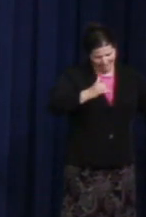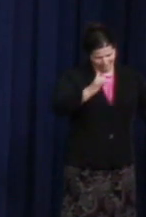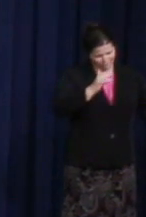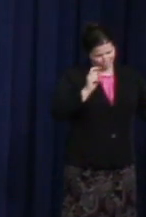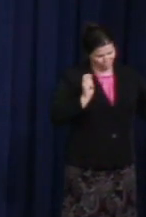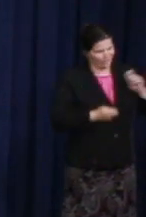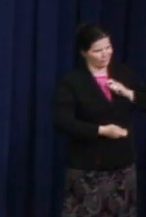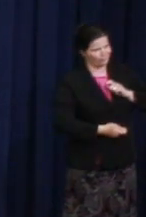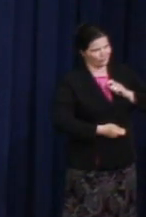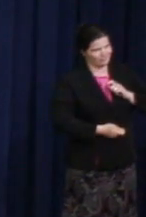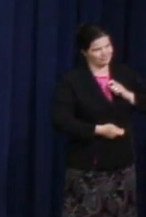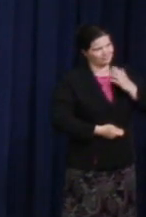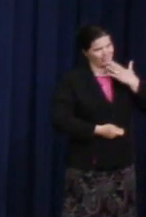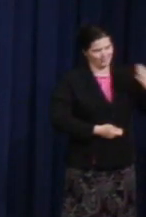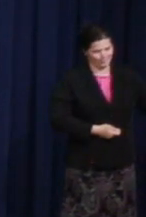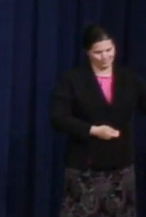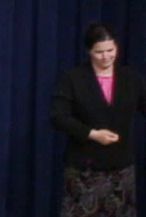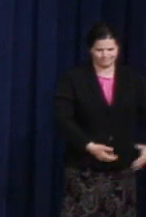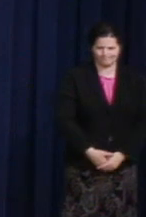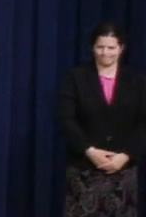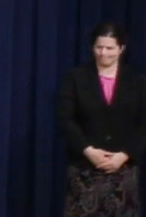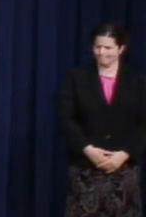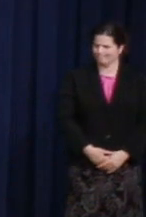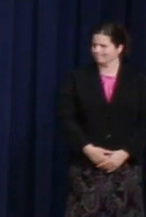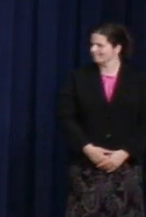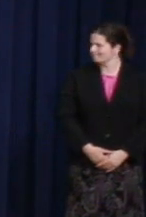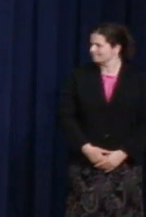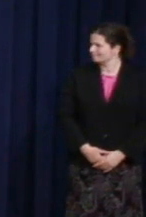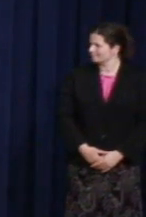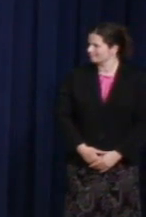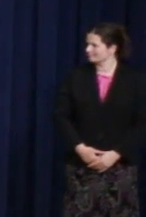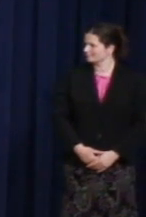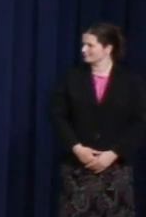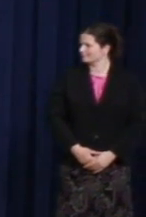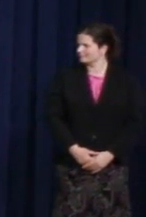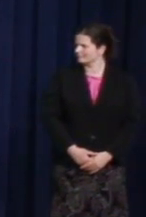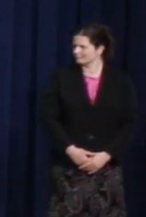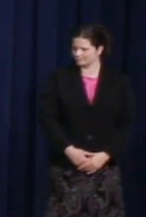Thank you.